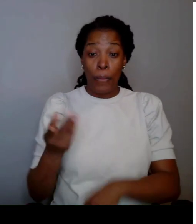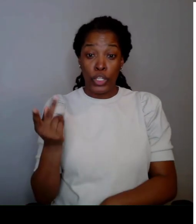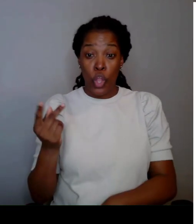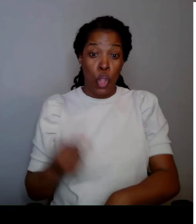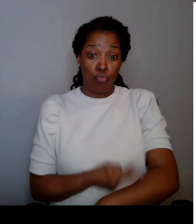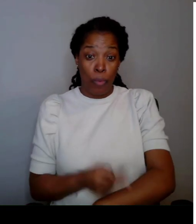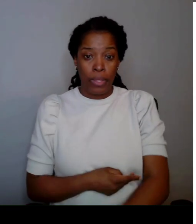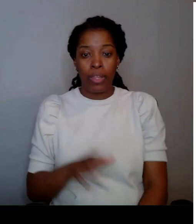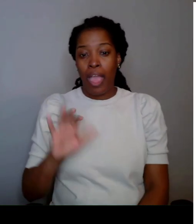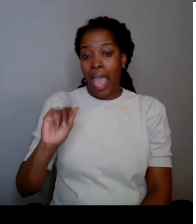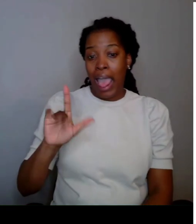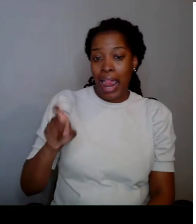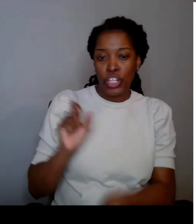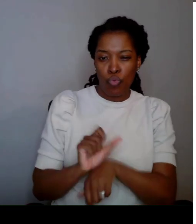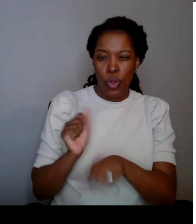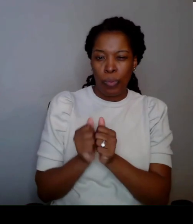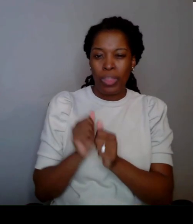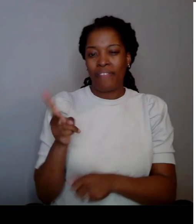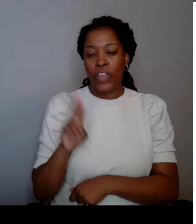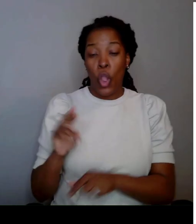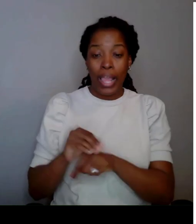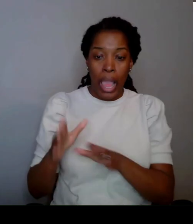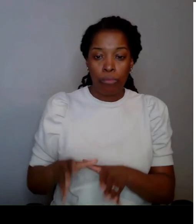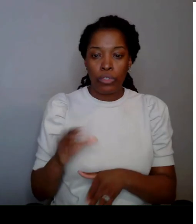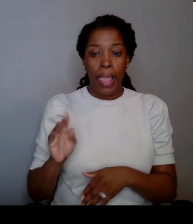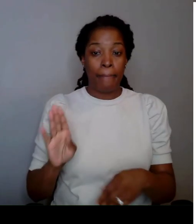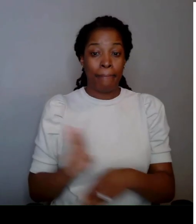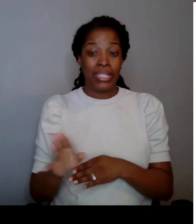business plan outlining services, pricing and target customers.